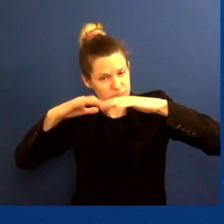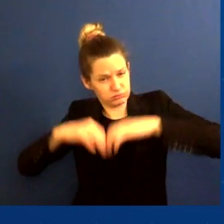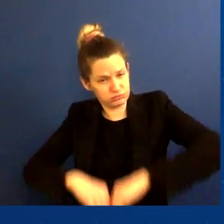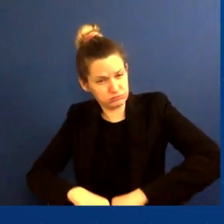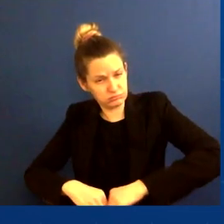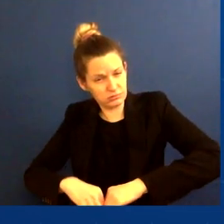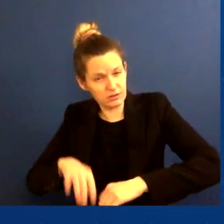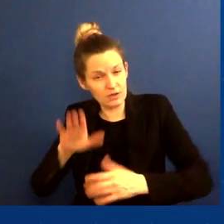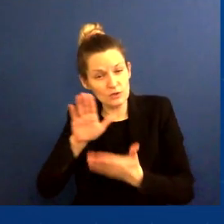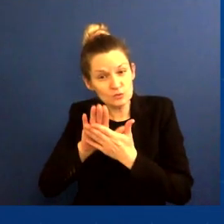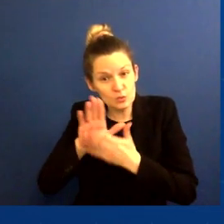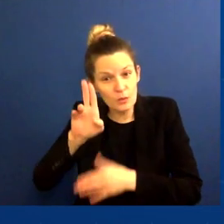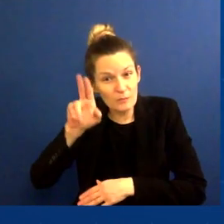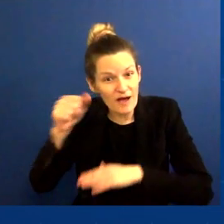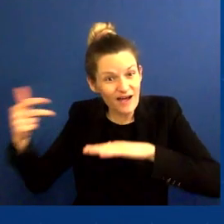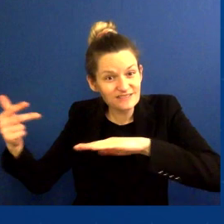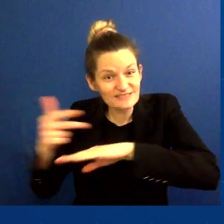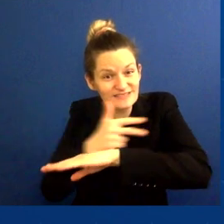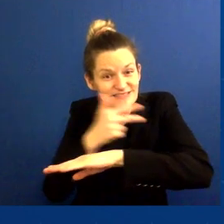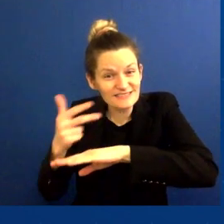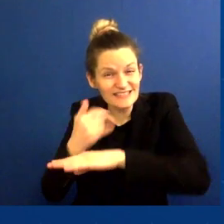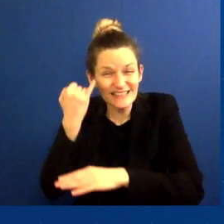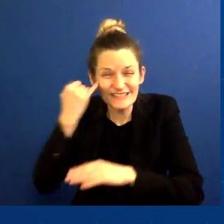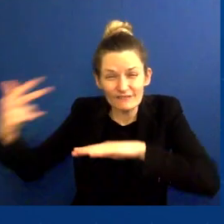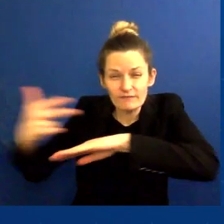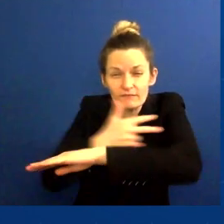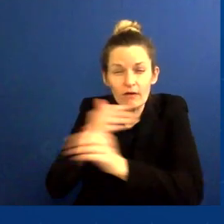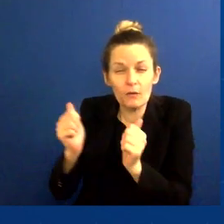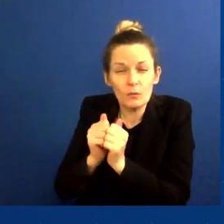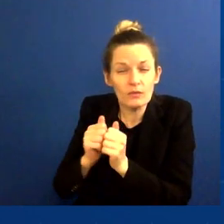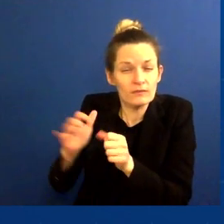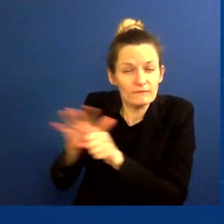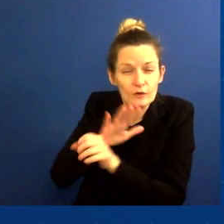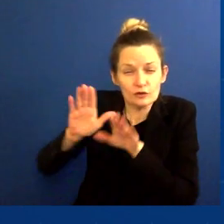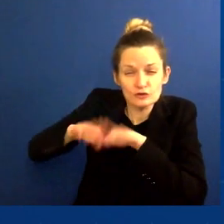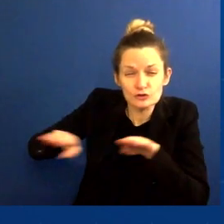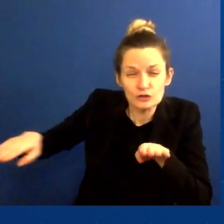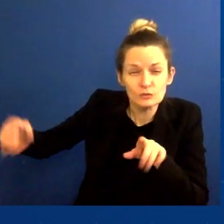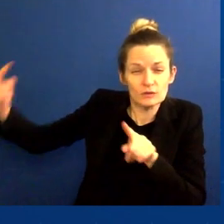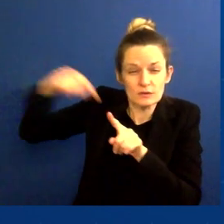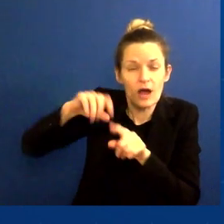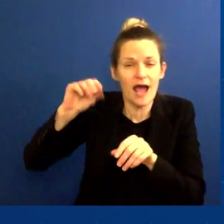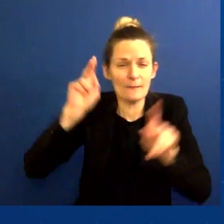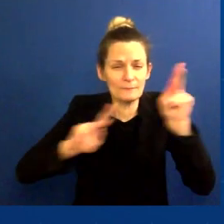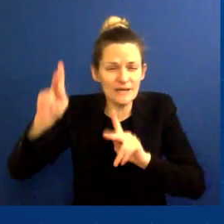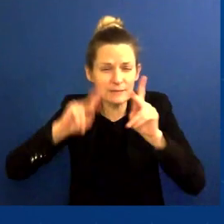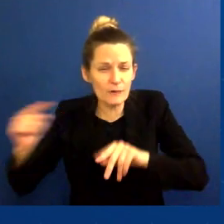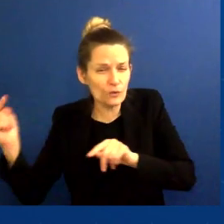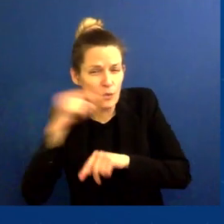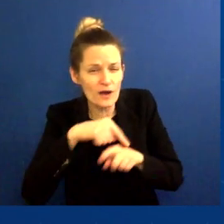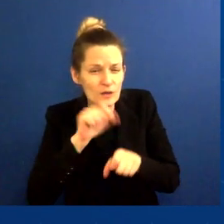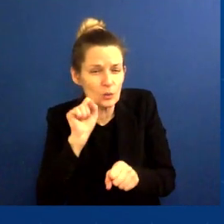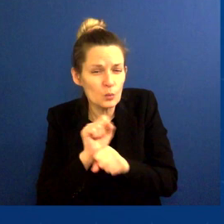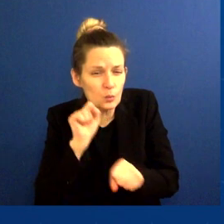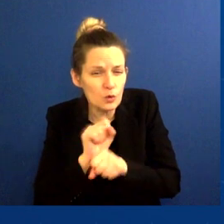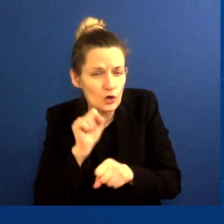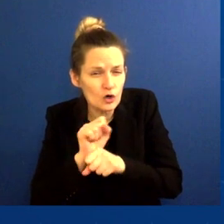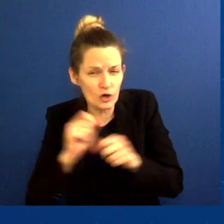the people on their way to work on the bridge that is one of the busiest bridges -- you know, there are more bridges in Pittsburgh